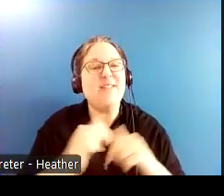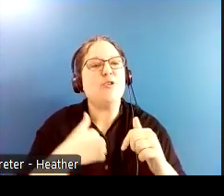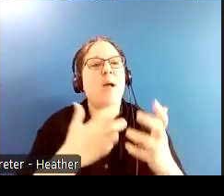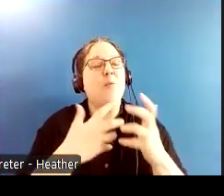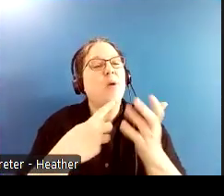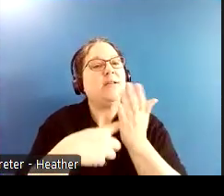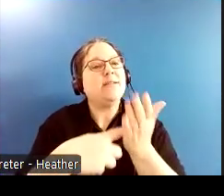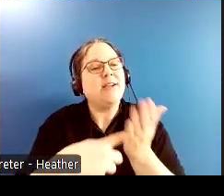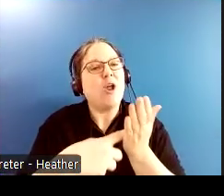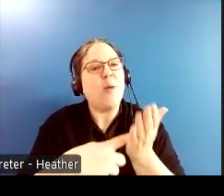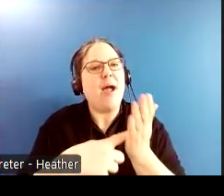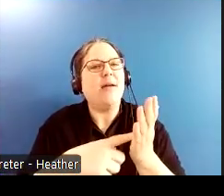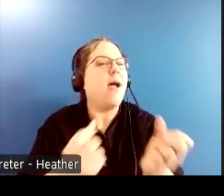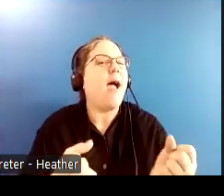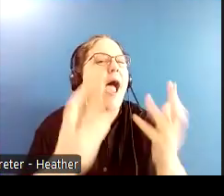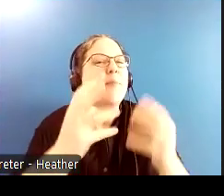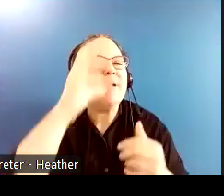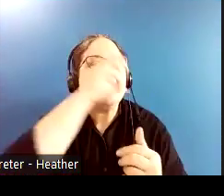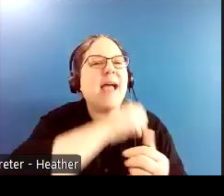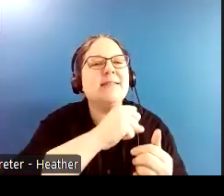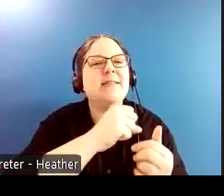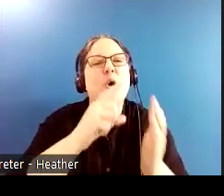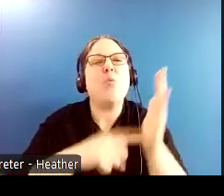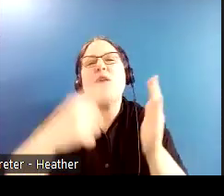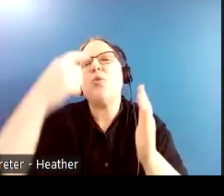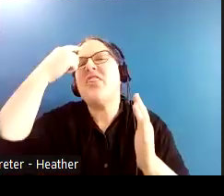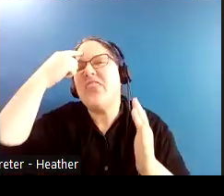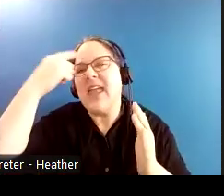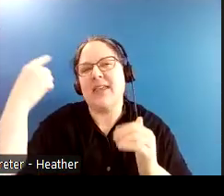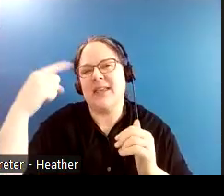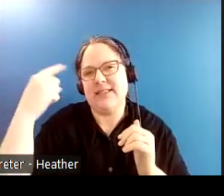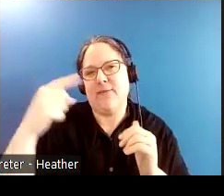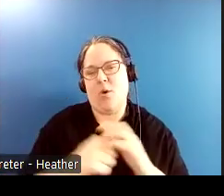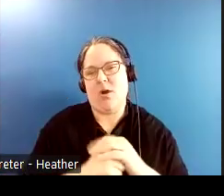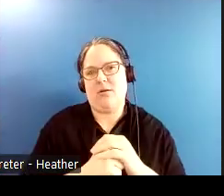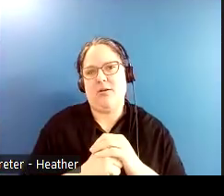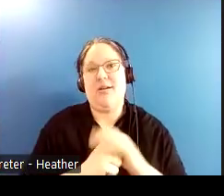uh by taking guesses for what archaeologists think it's for. I'll open by saying nobody really knows